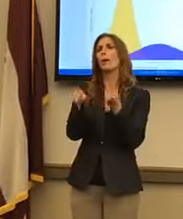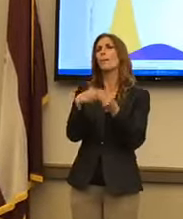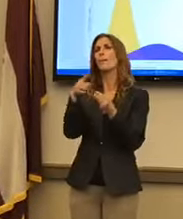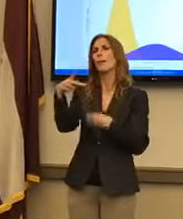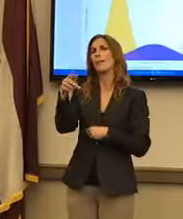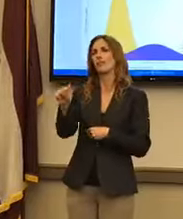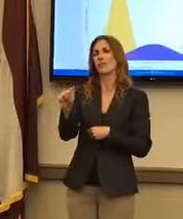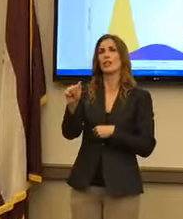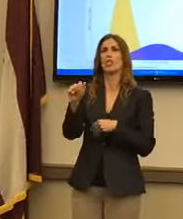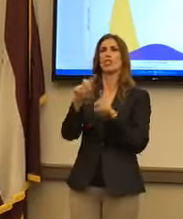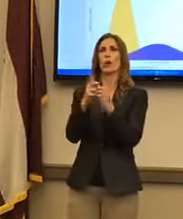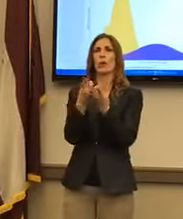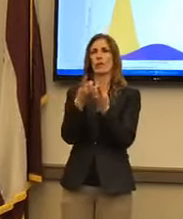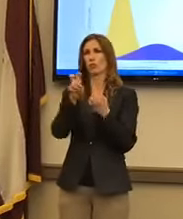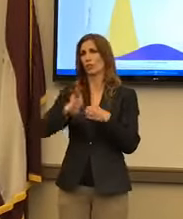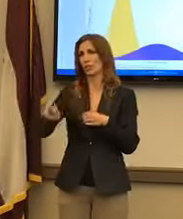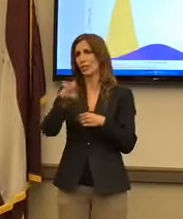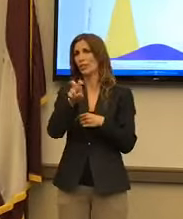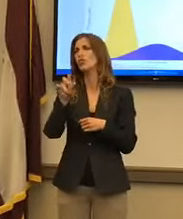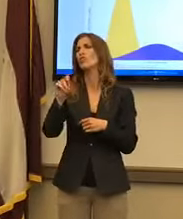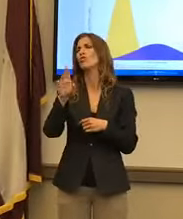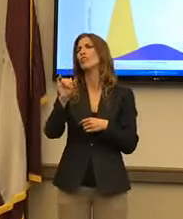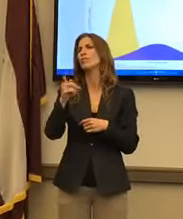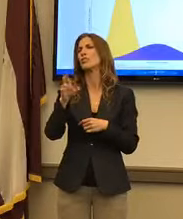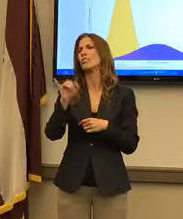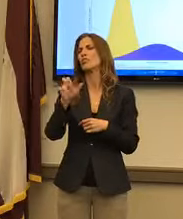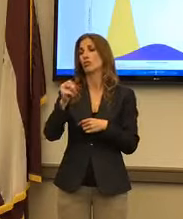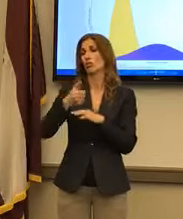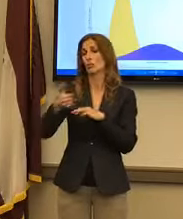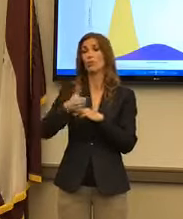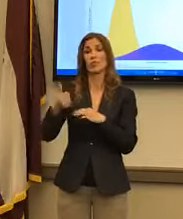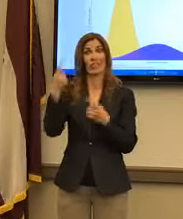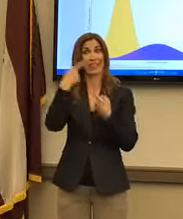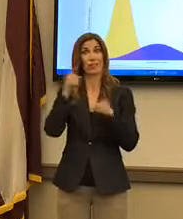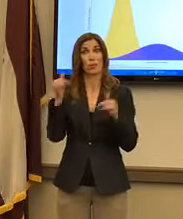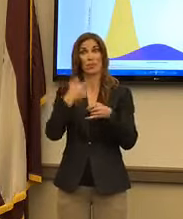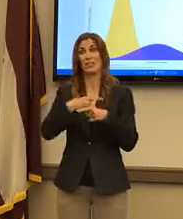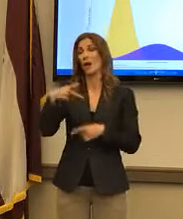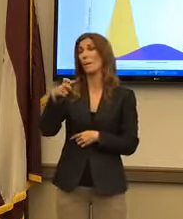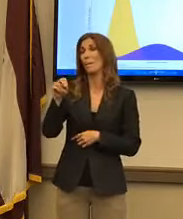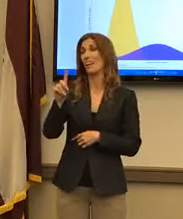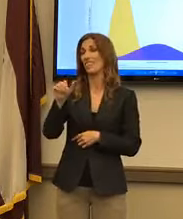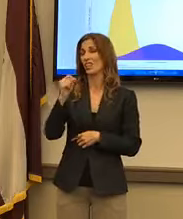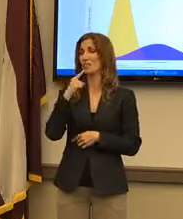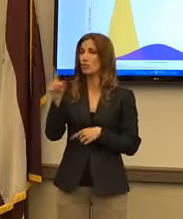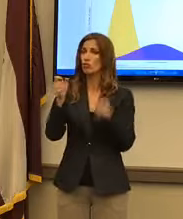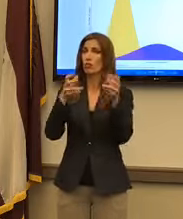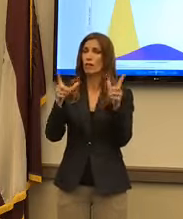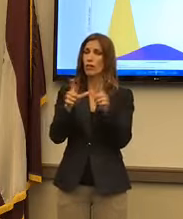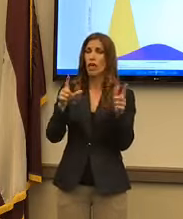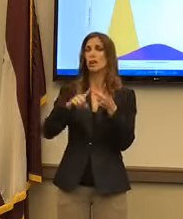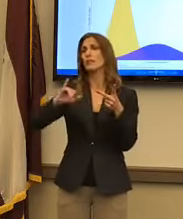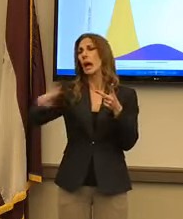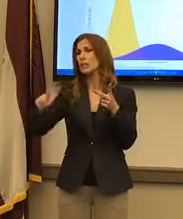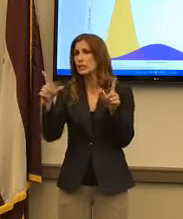Transportation PennDOT announced today that the expiration dates for driver's licenses identification cards and learner's